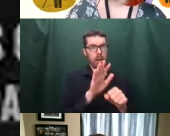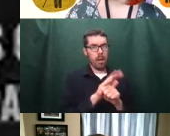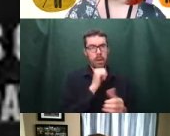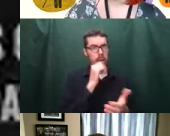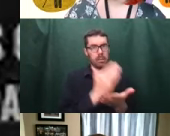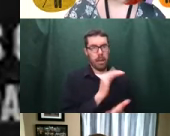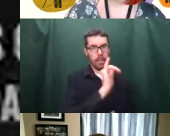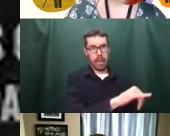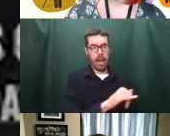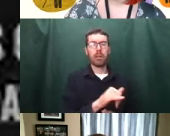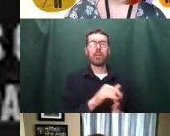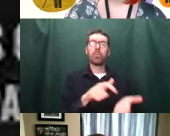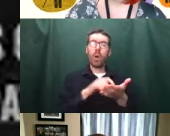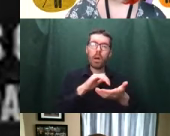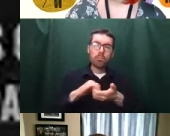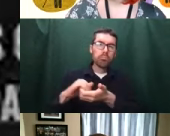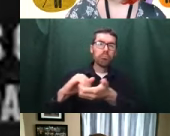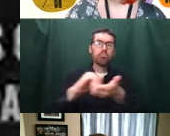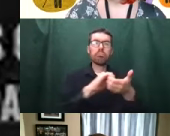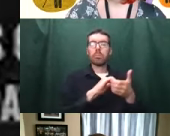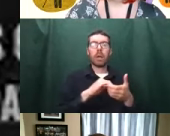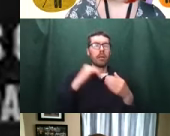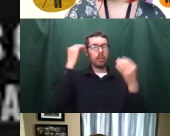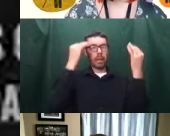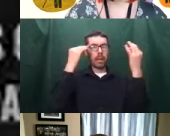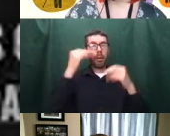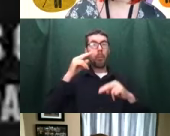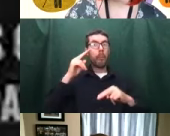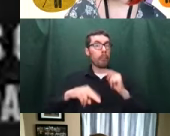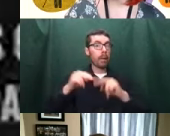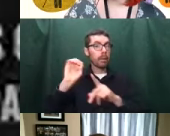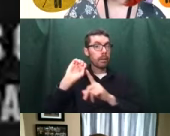Access is more about that built environment around us. It's also about the attitudes and